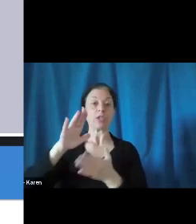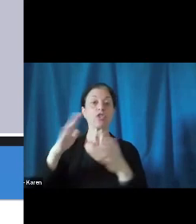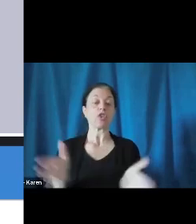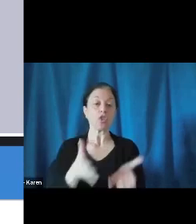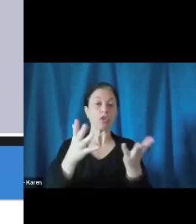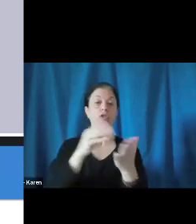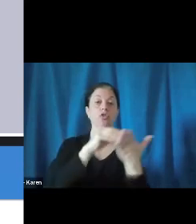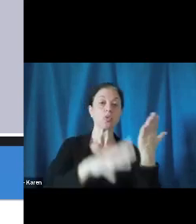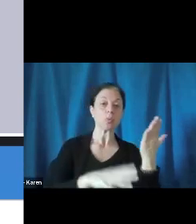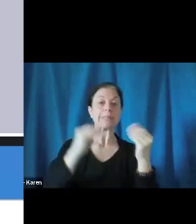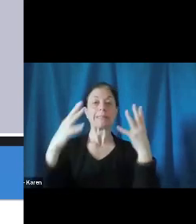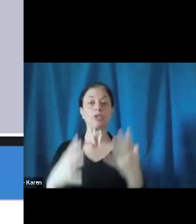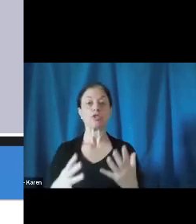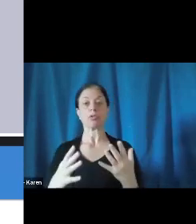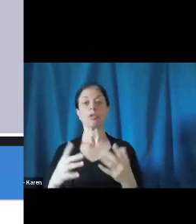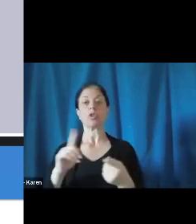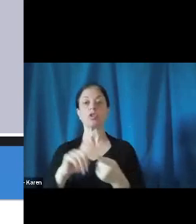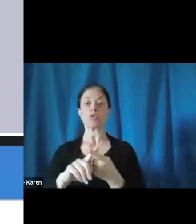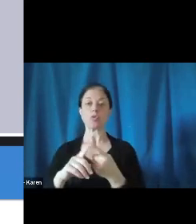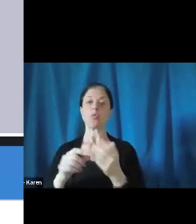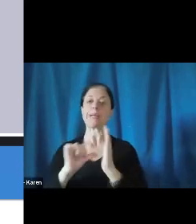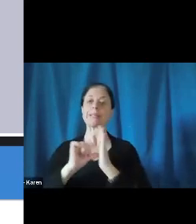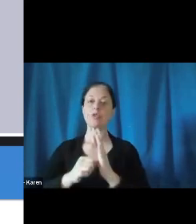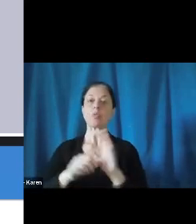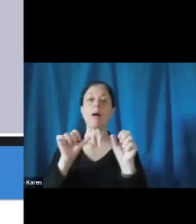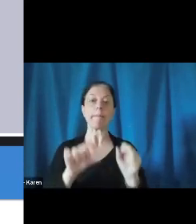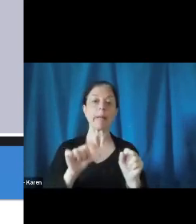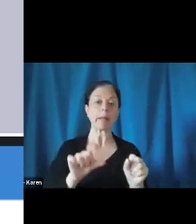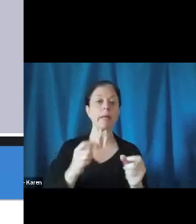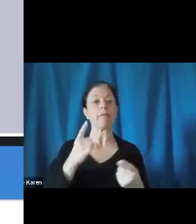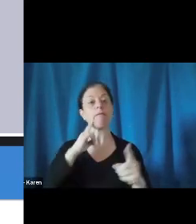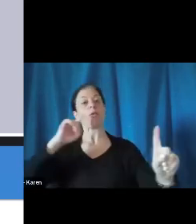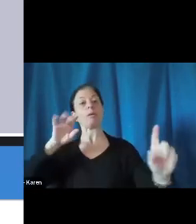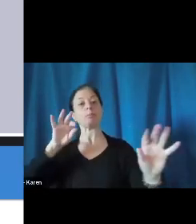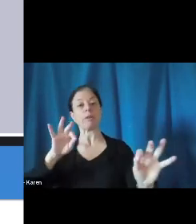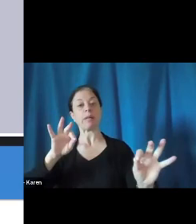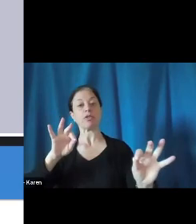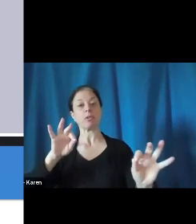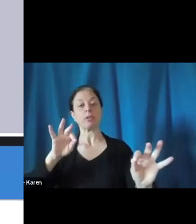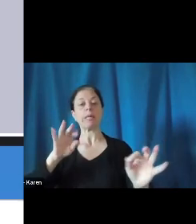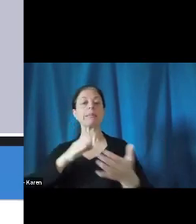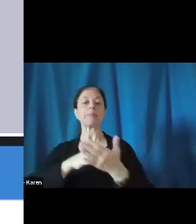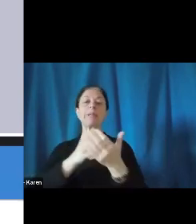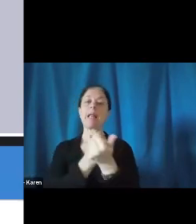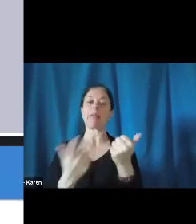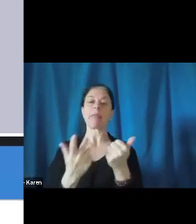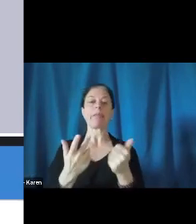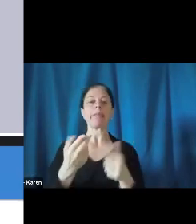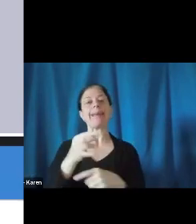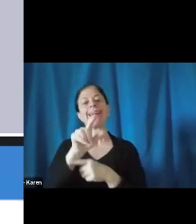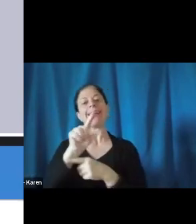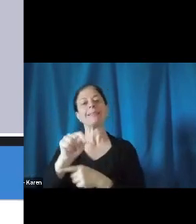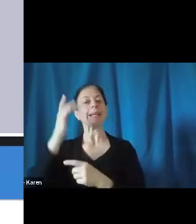which says the ethic of higher education encourages students and teachers alike to accentuate ability, valorize